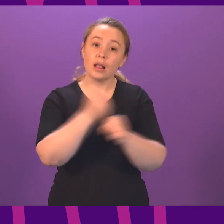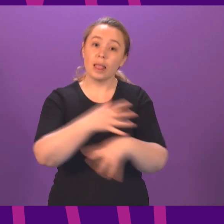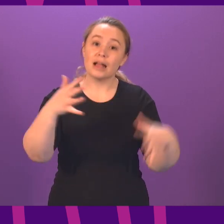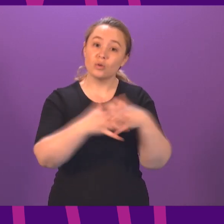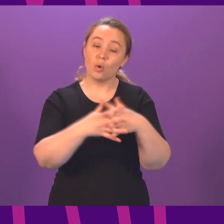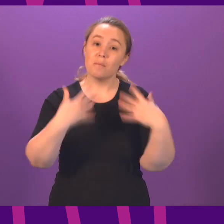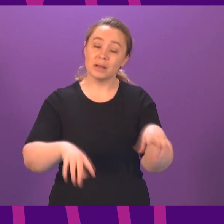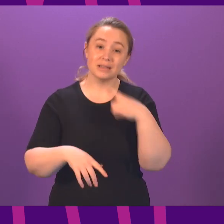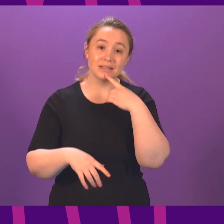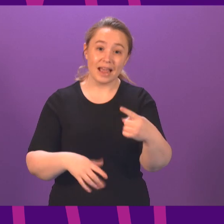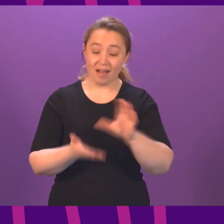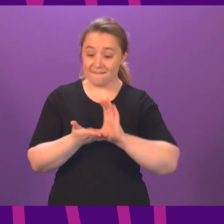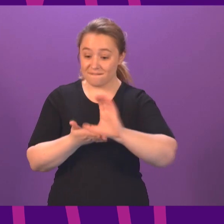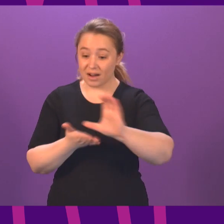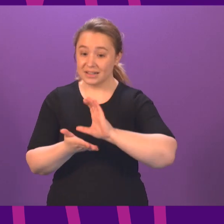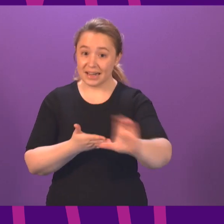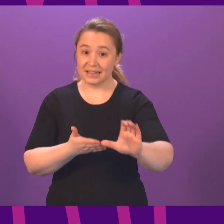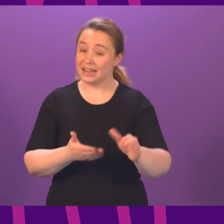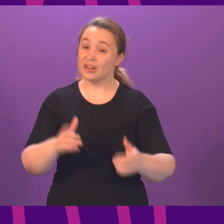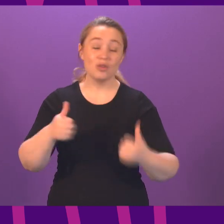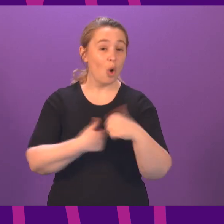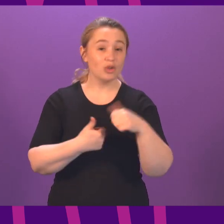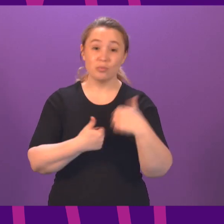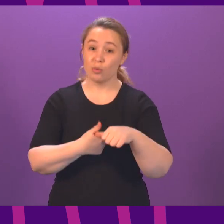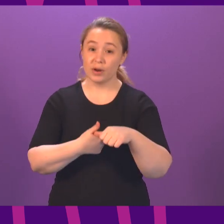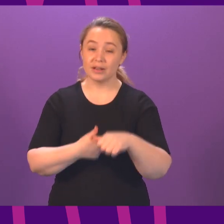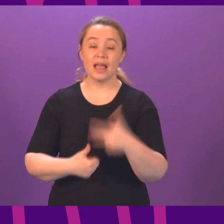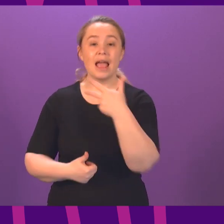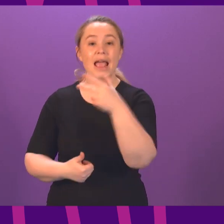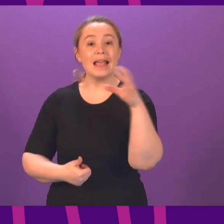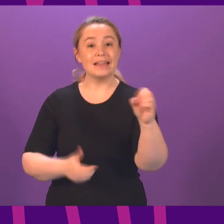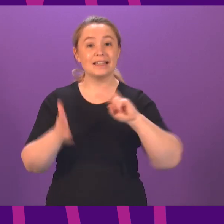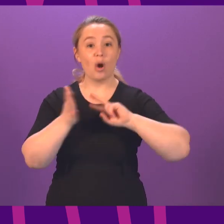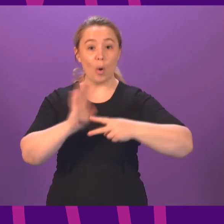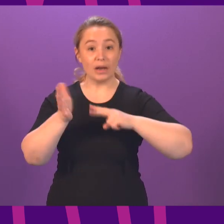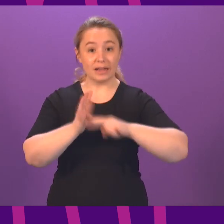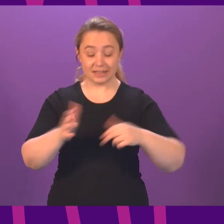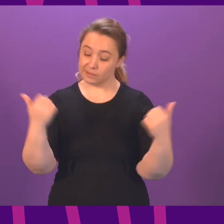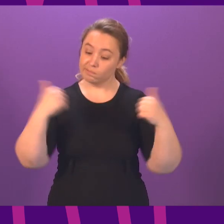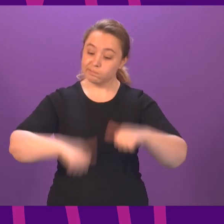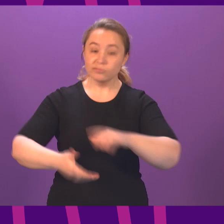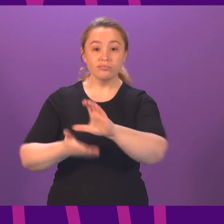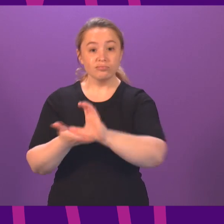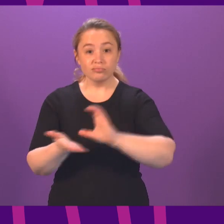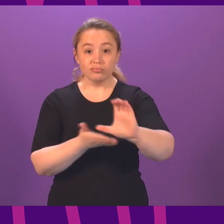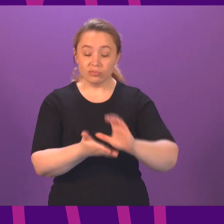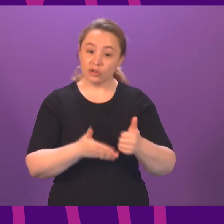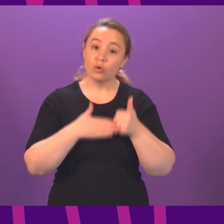where it is needed. Last year, 80 organisations got the resources that they needed to provide